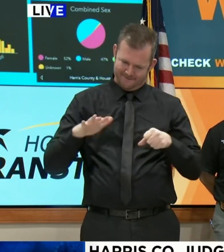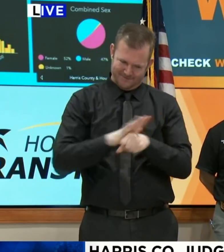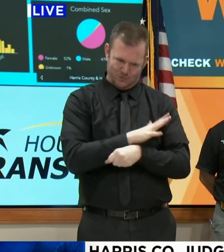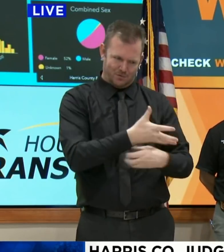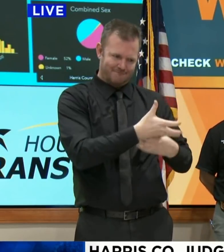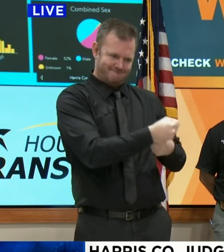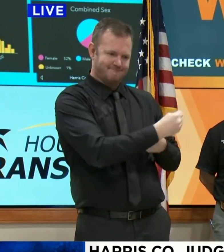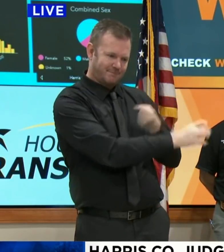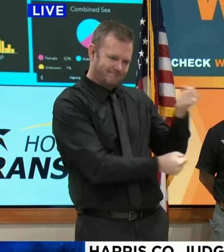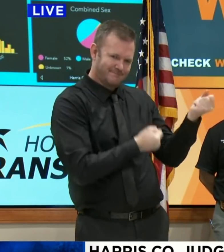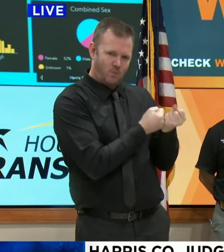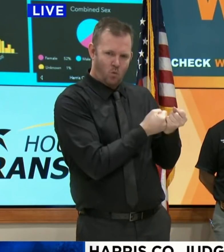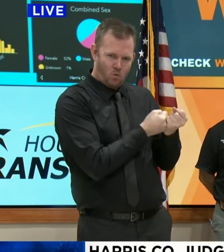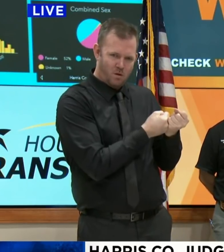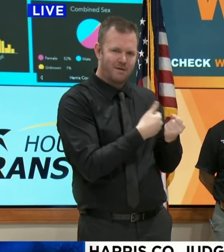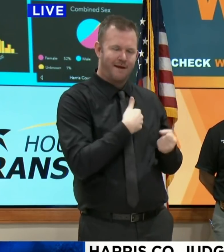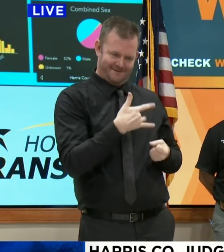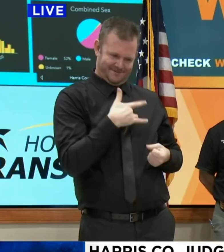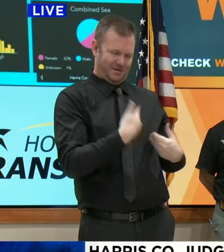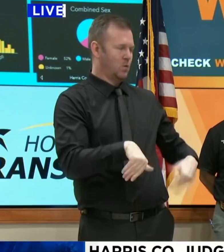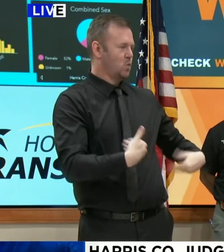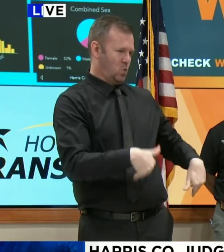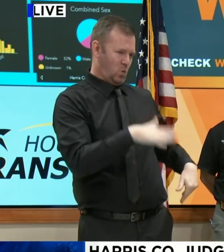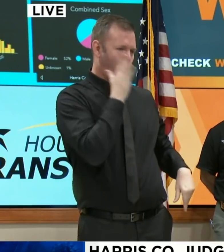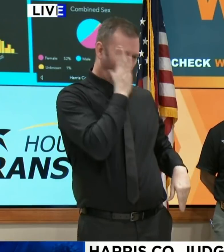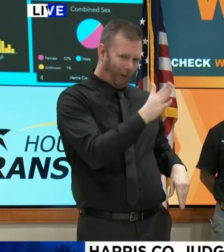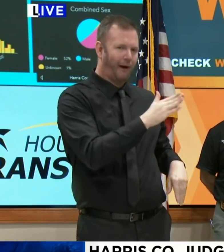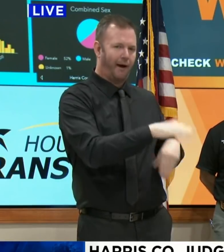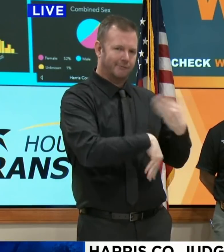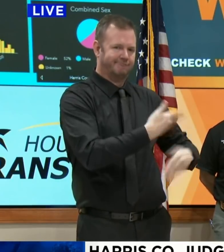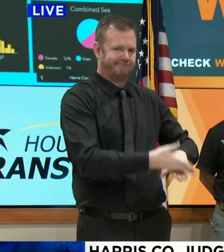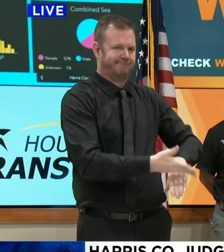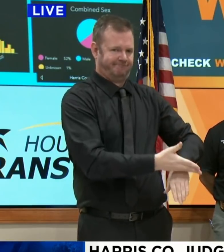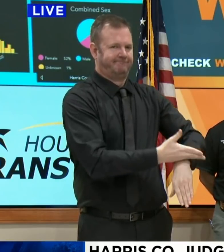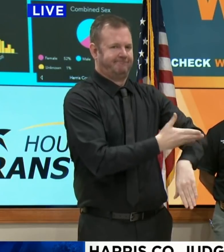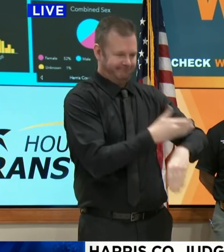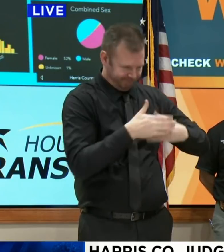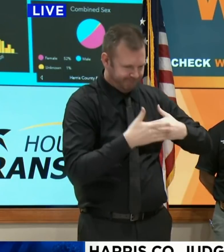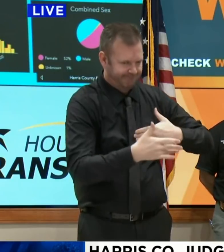please representative Wally that you have stepped up to that you have stepped up to lead that you have my full